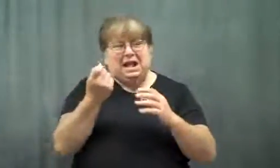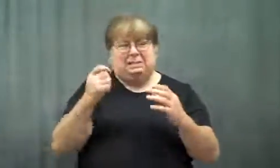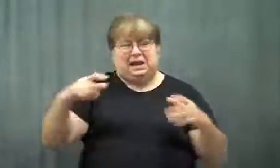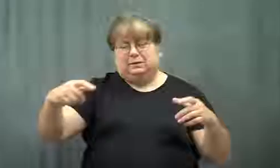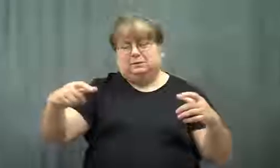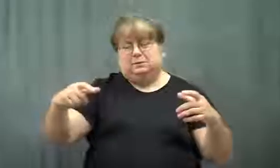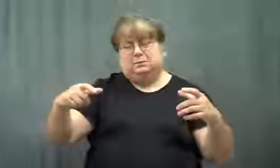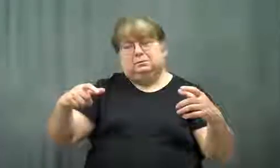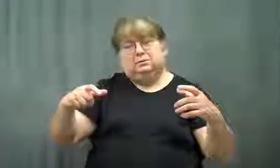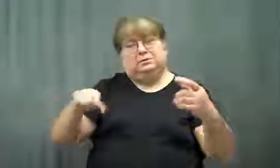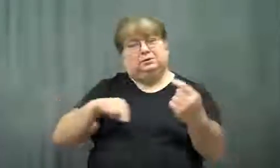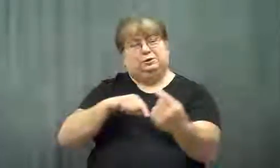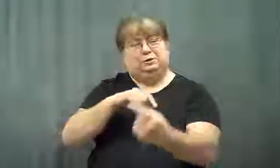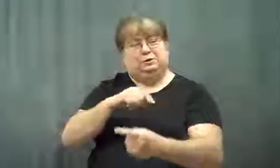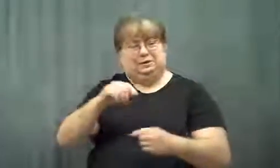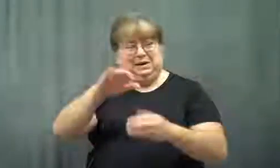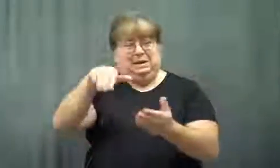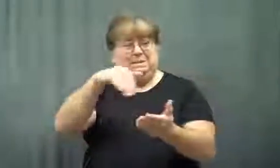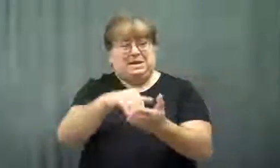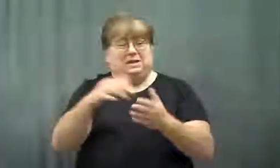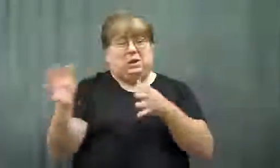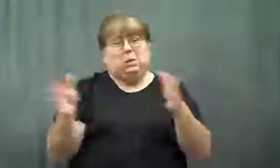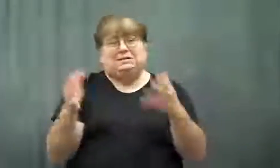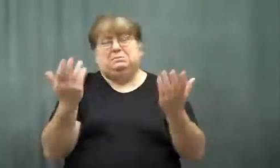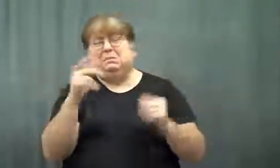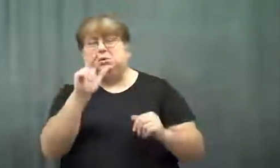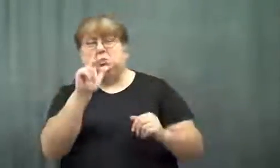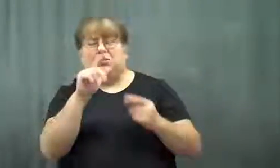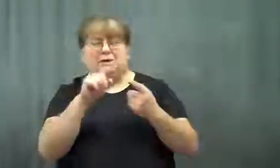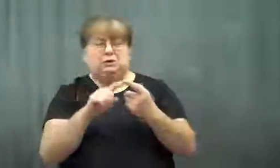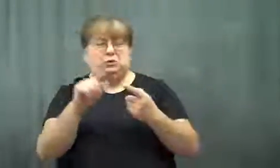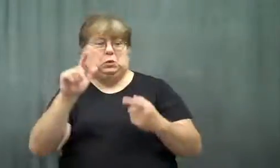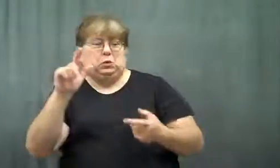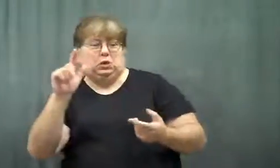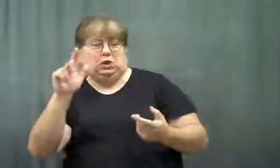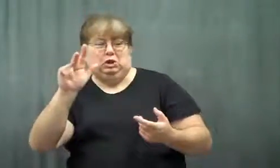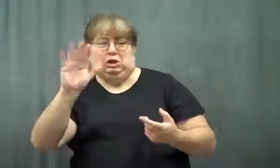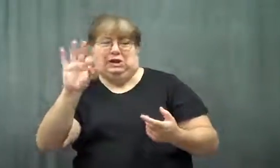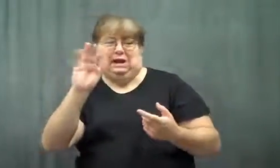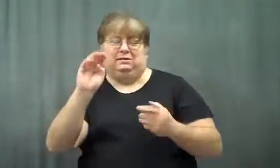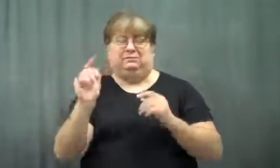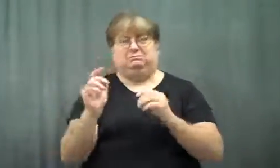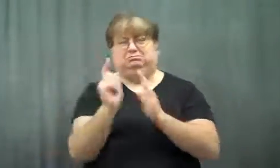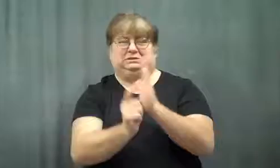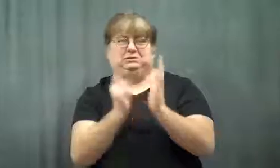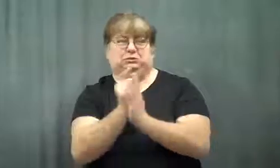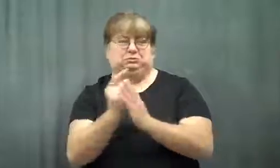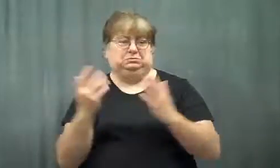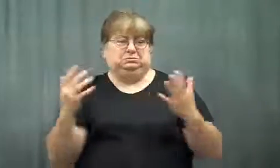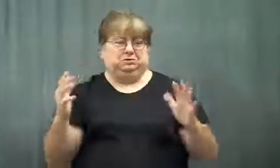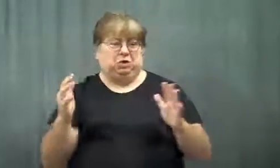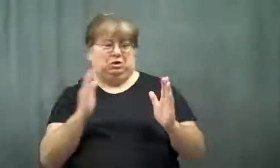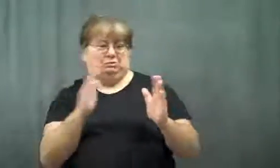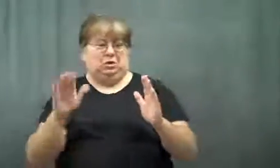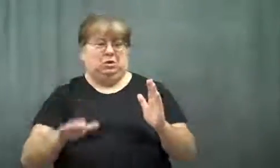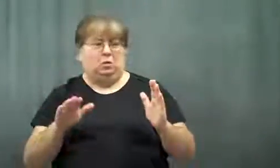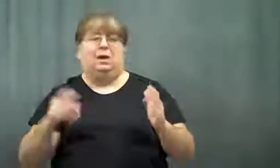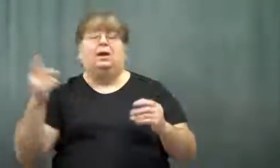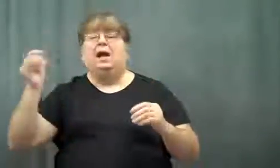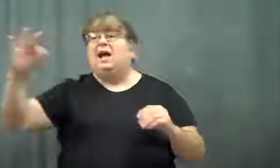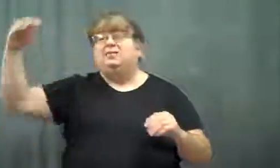The rotation is very slow, with 23 to 39 mph winds.